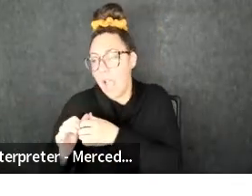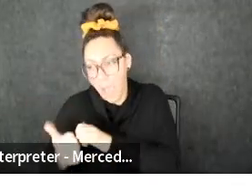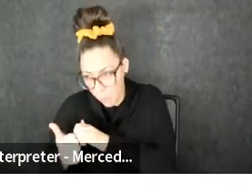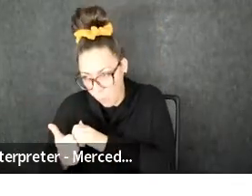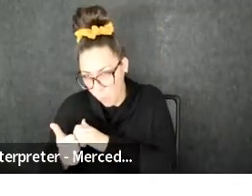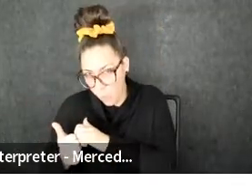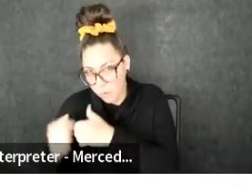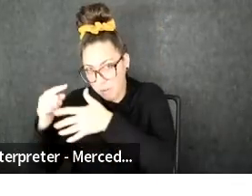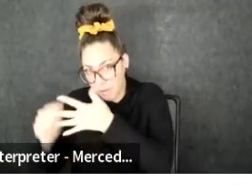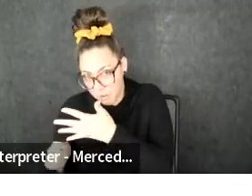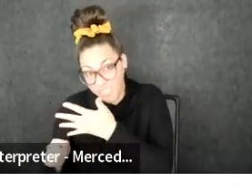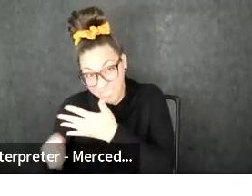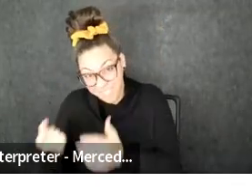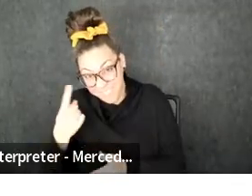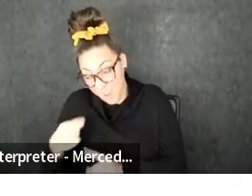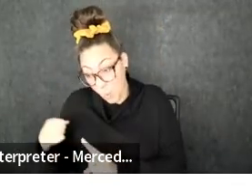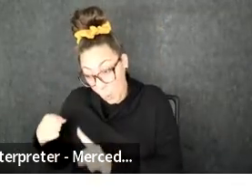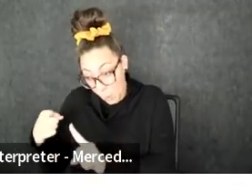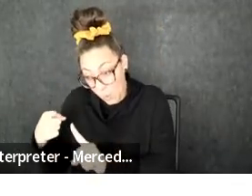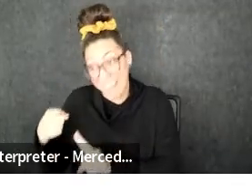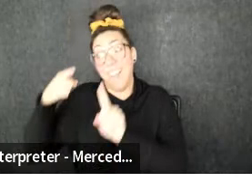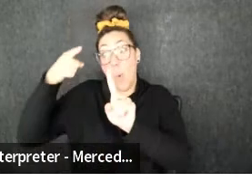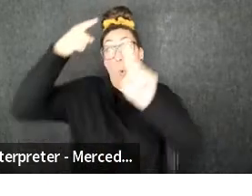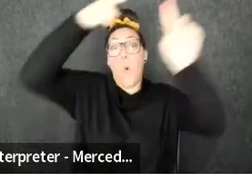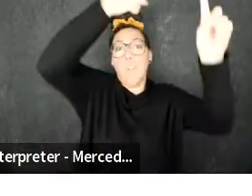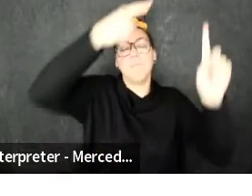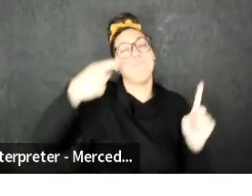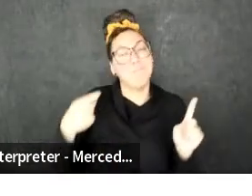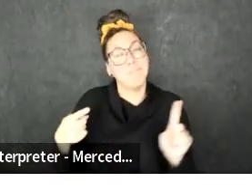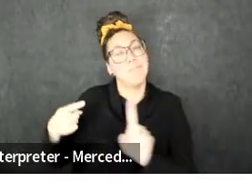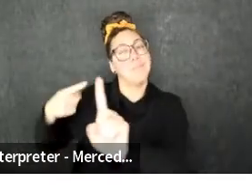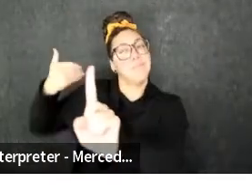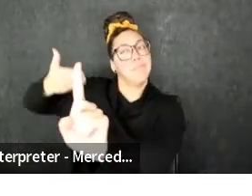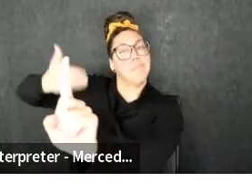that you trust can check or discuss your progress towards our goals. It's always nice to share